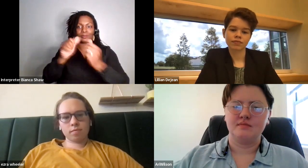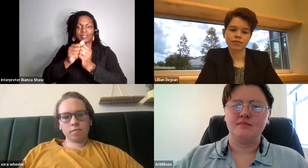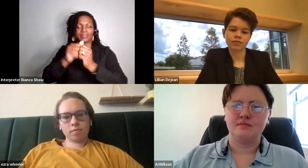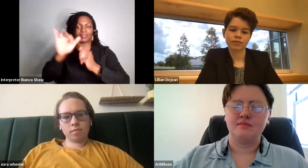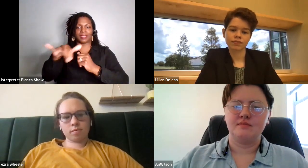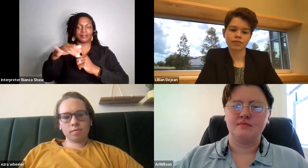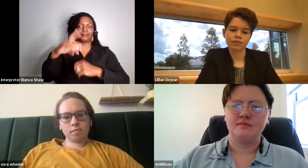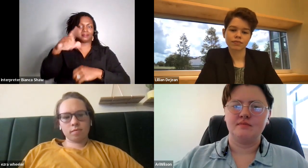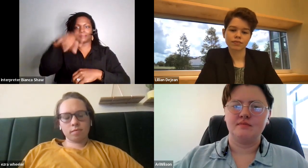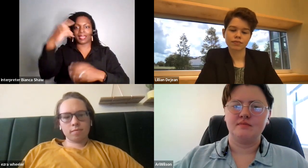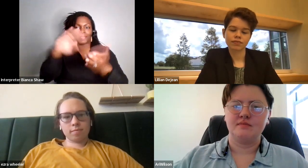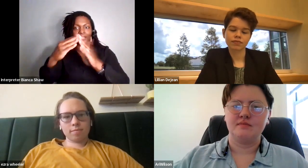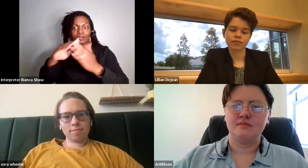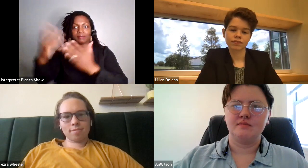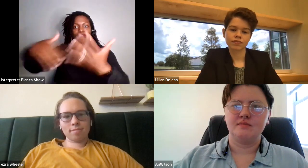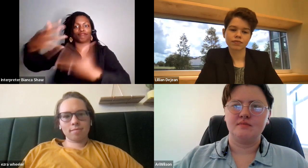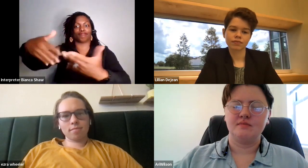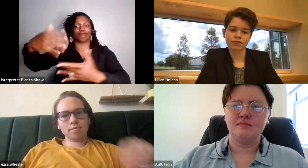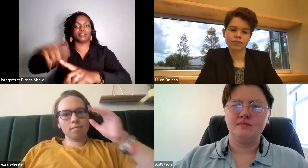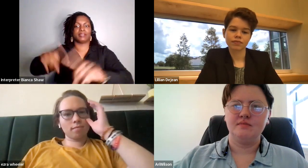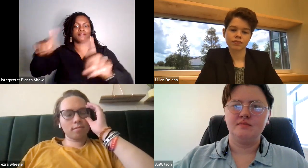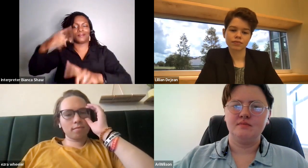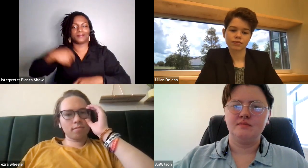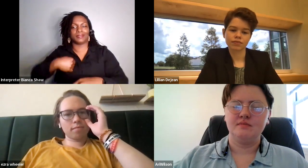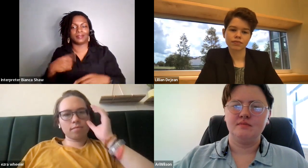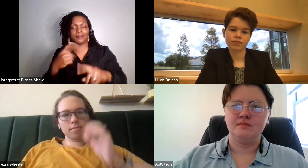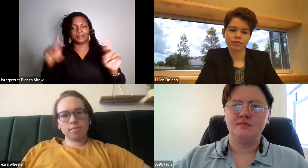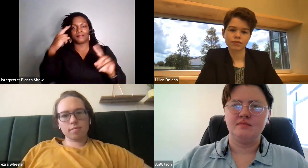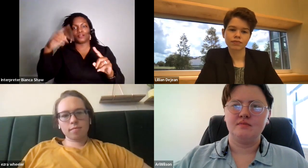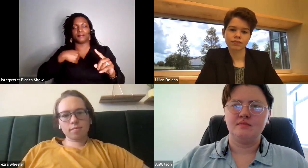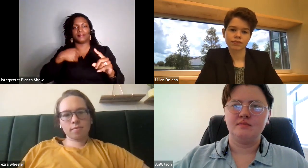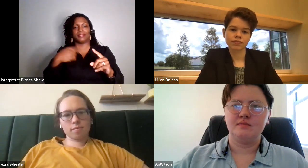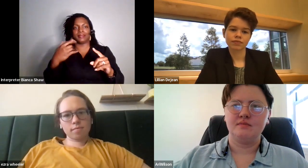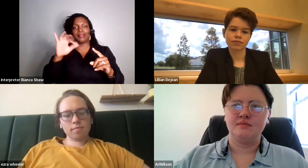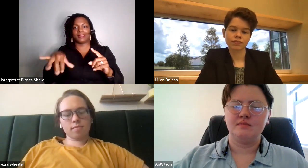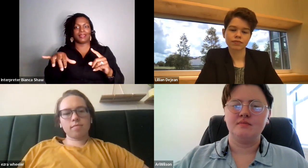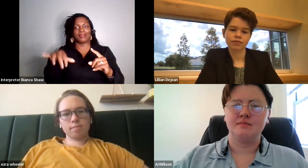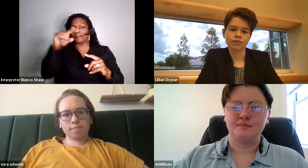However. I I can see, for the black community as a whole coming out is not easy.